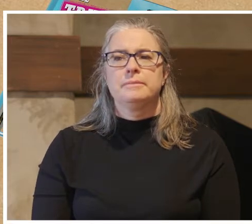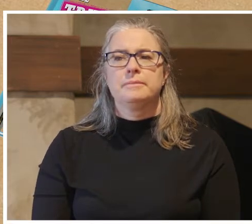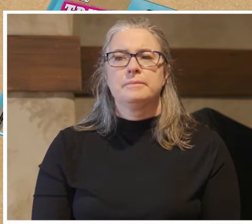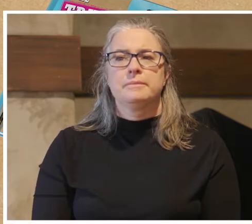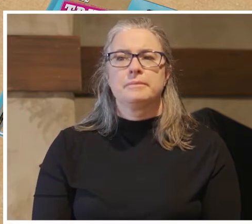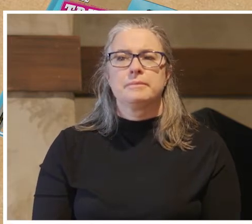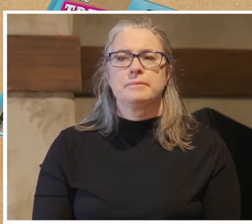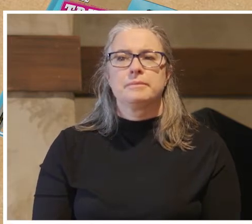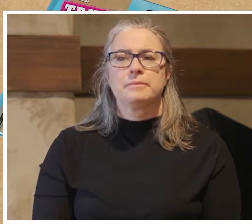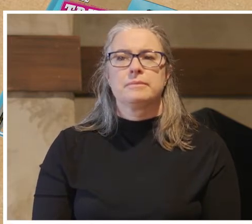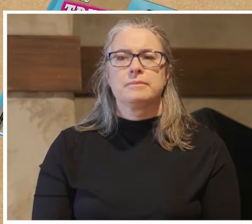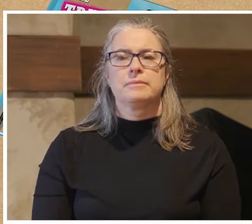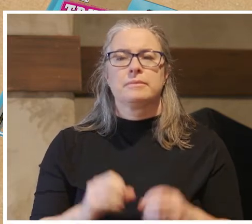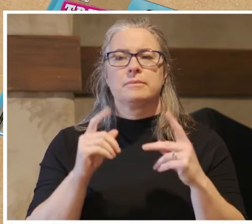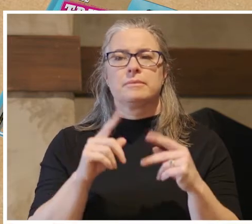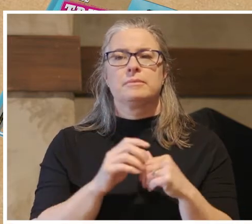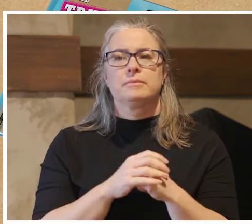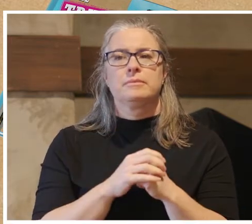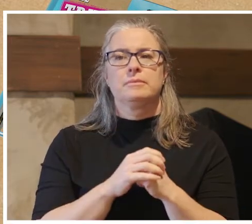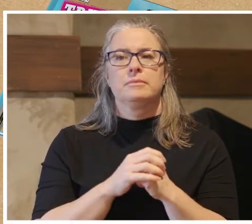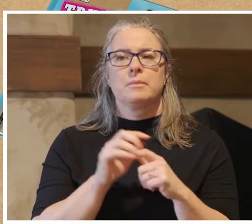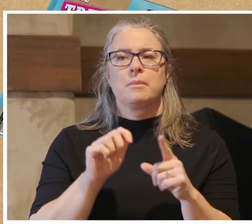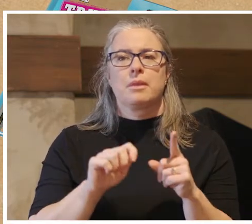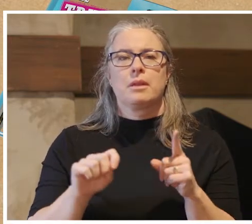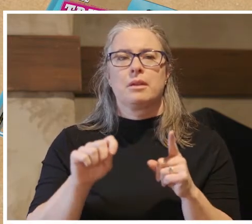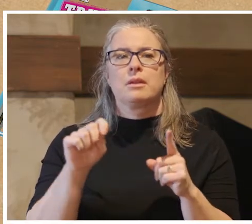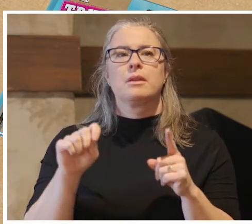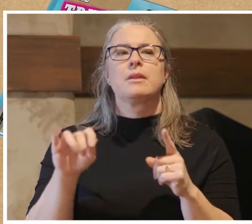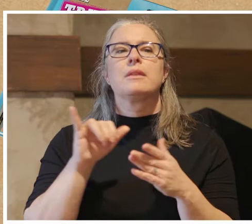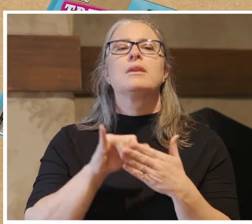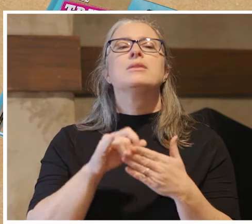We curve up and around, and there's his other ear.